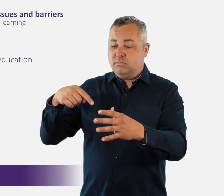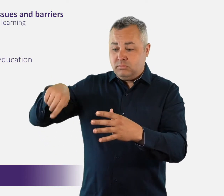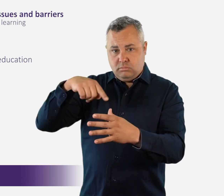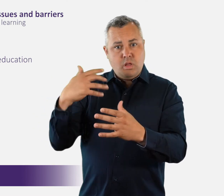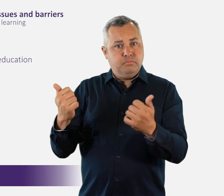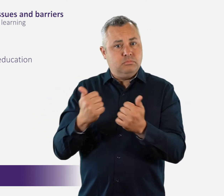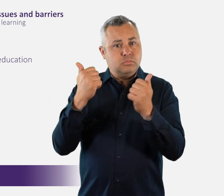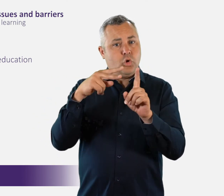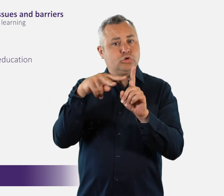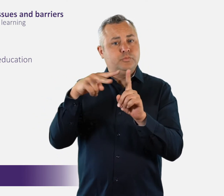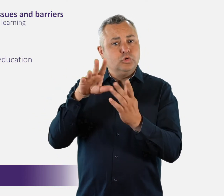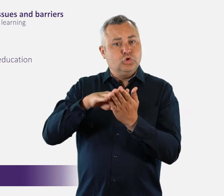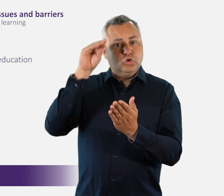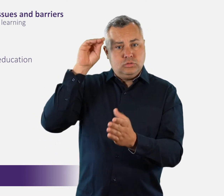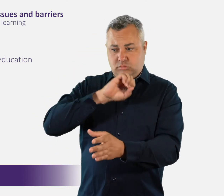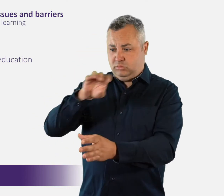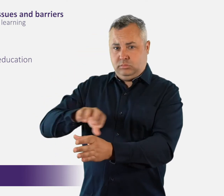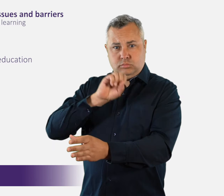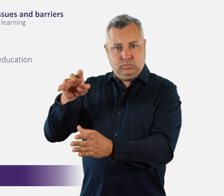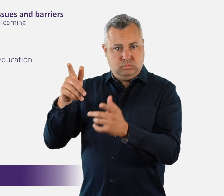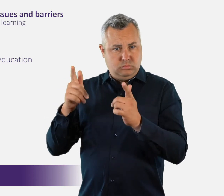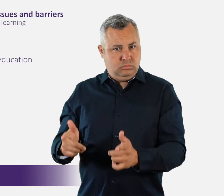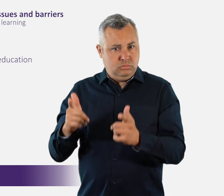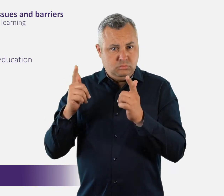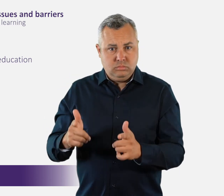Students with autism have been disproportionately affected by this increase in segregation.